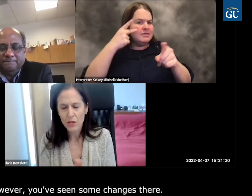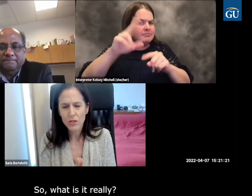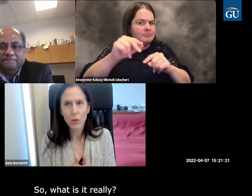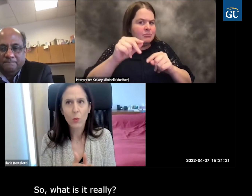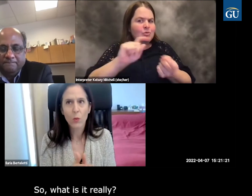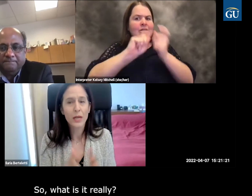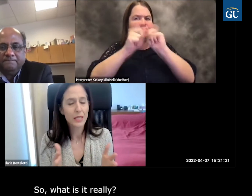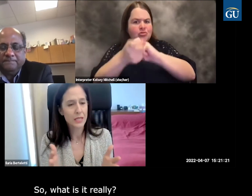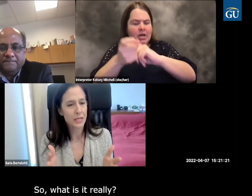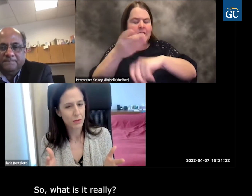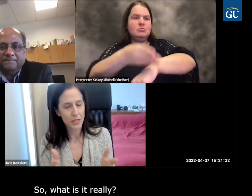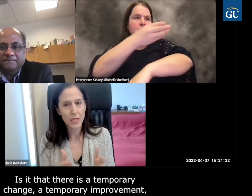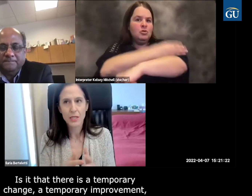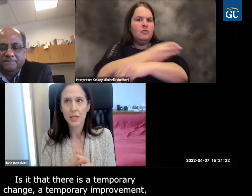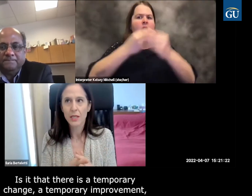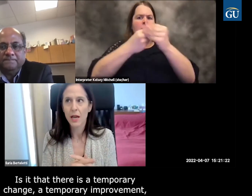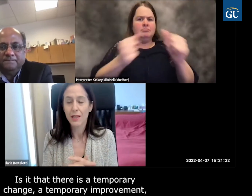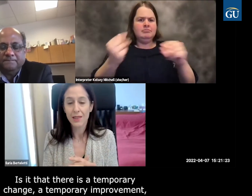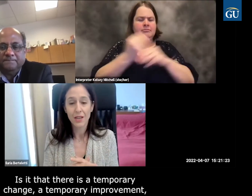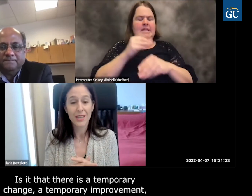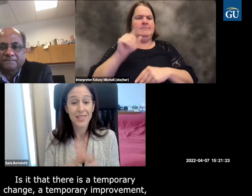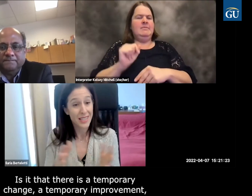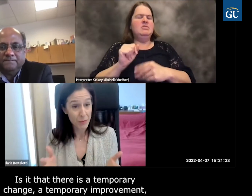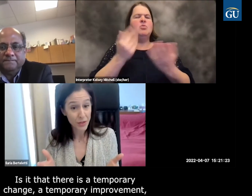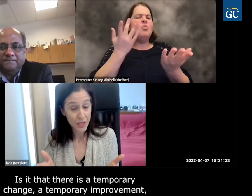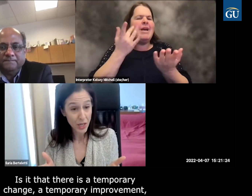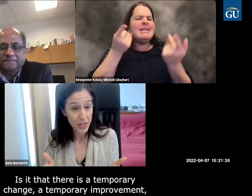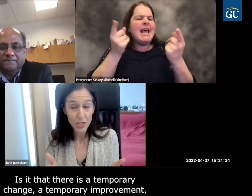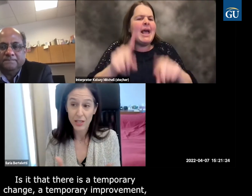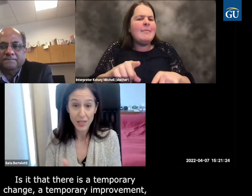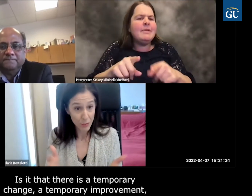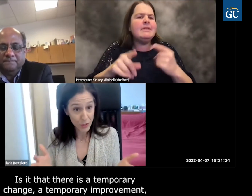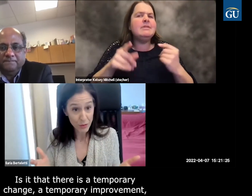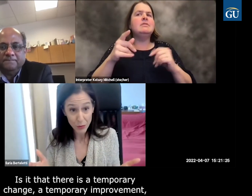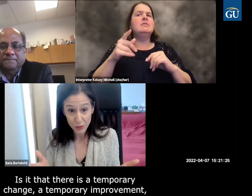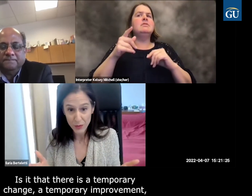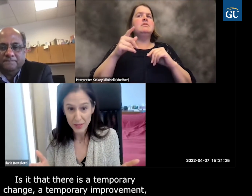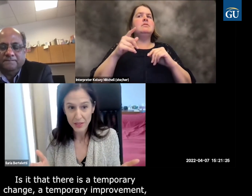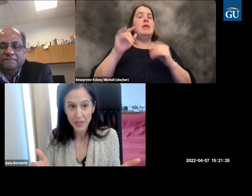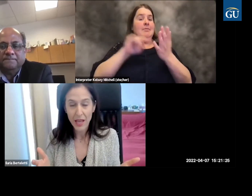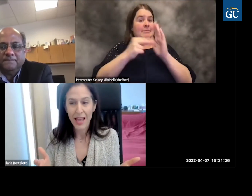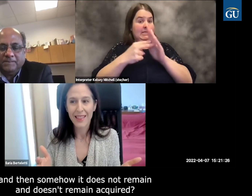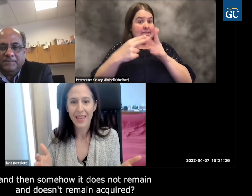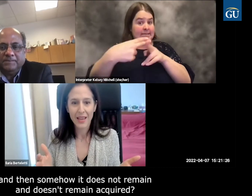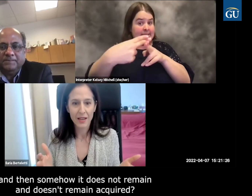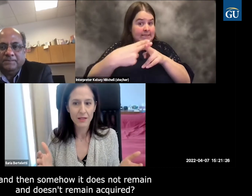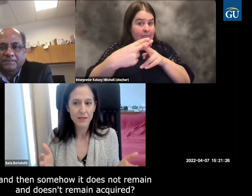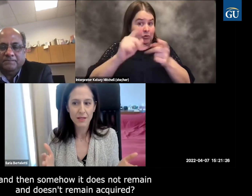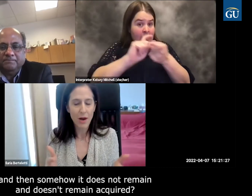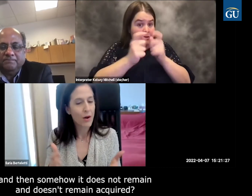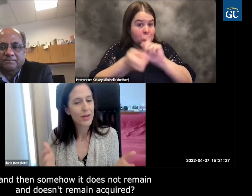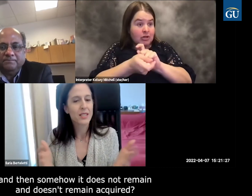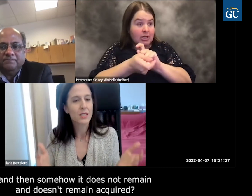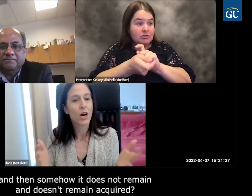so what is it really is it that there is a temporary change a temporary